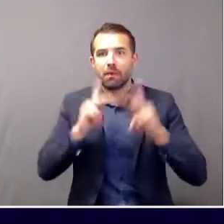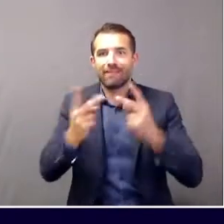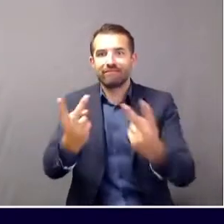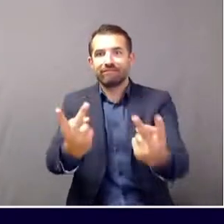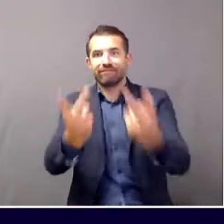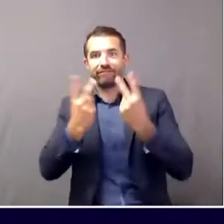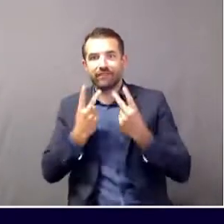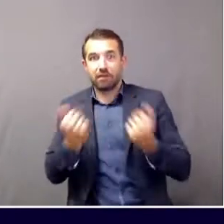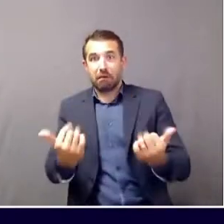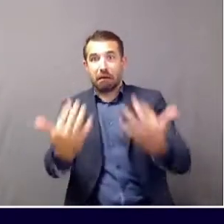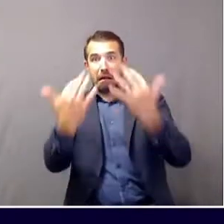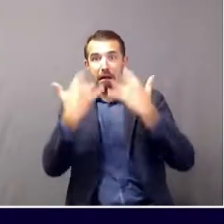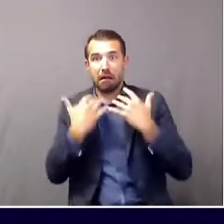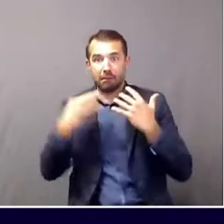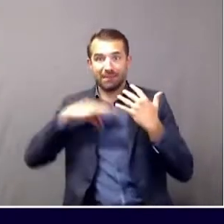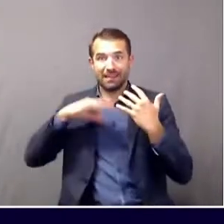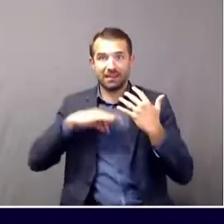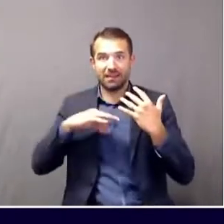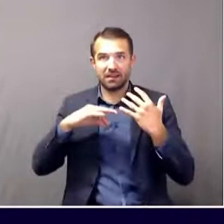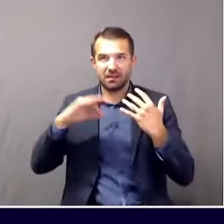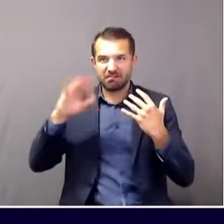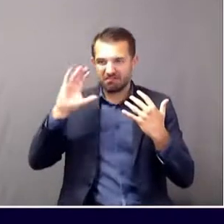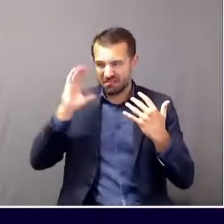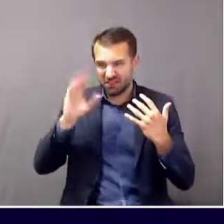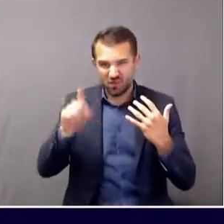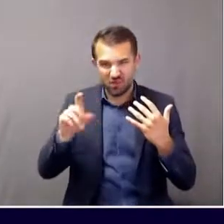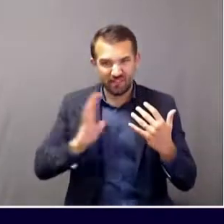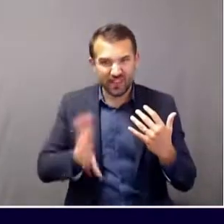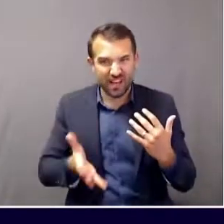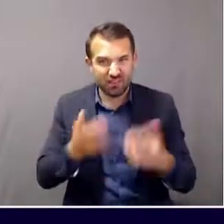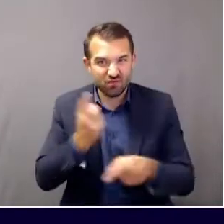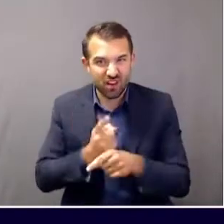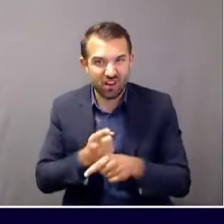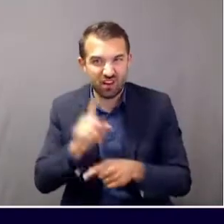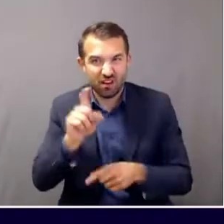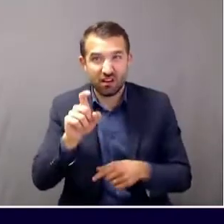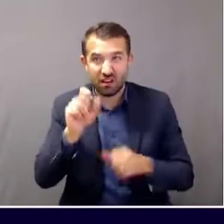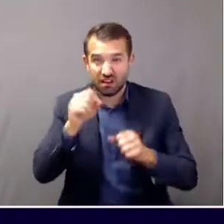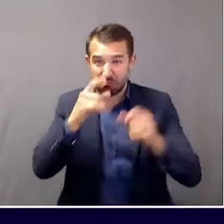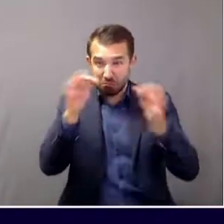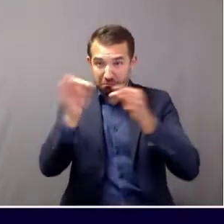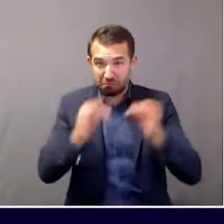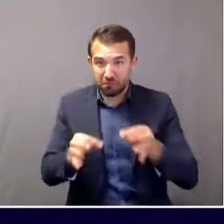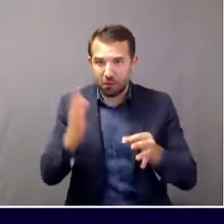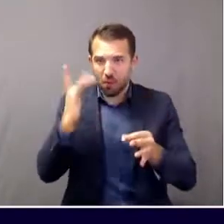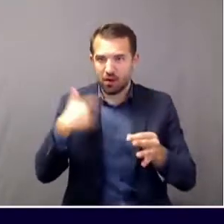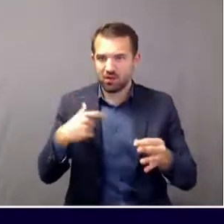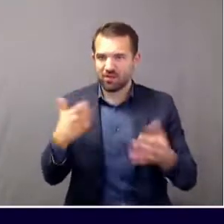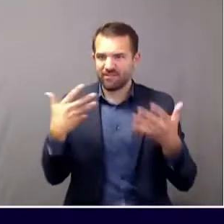neighboring states how they were a threat to us George Jones I'm